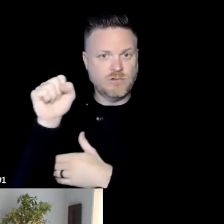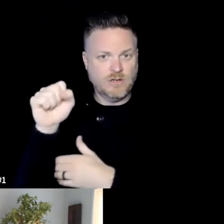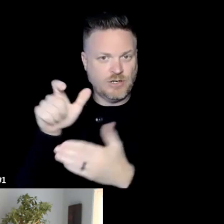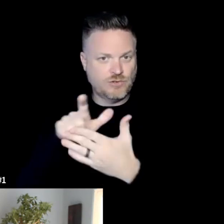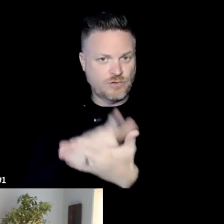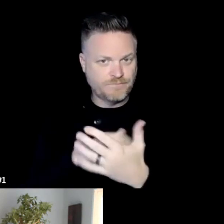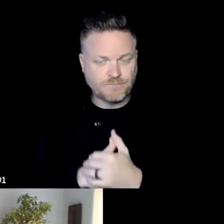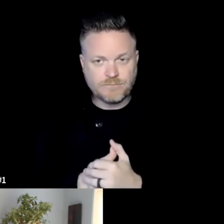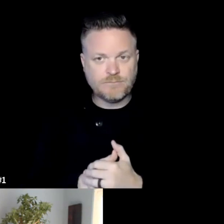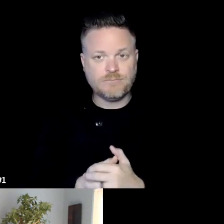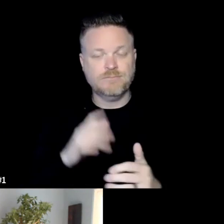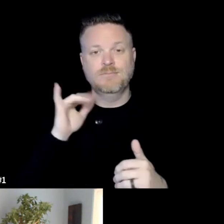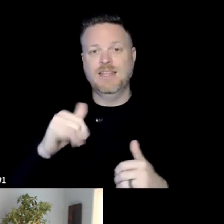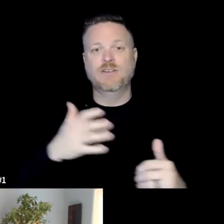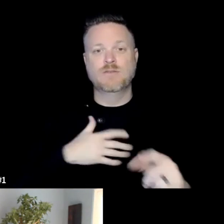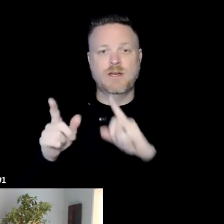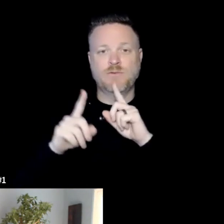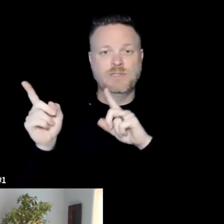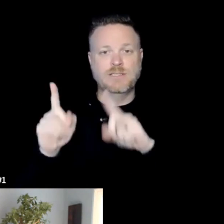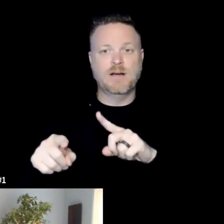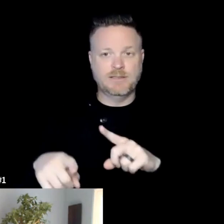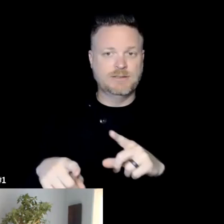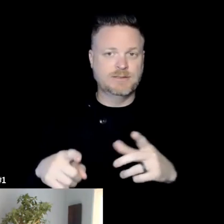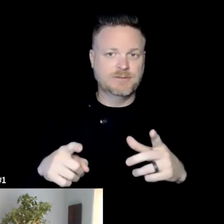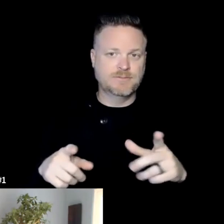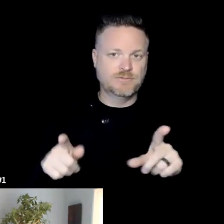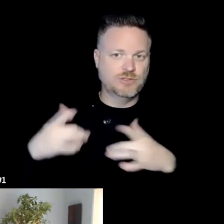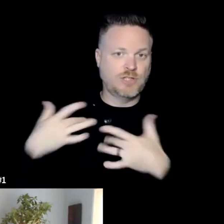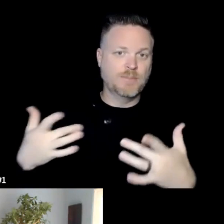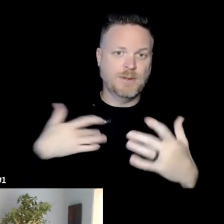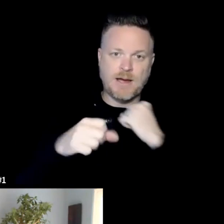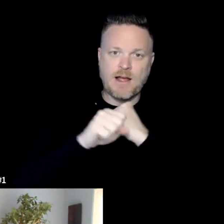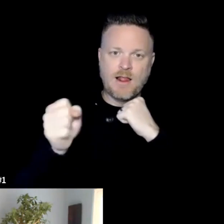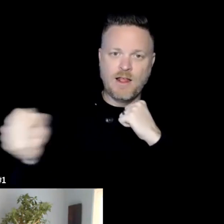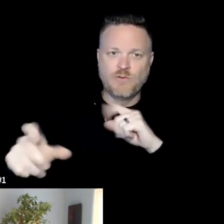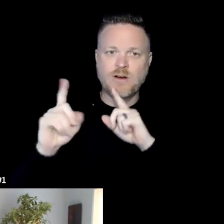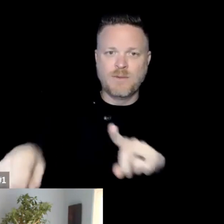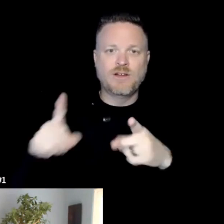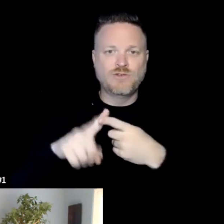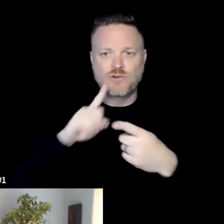That would be my response and typically my long winded response to a relatively short question.